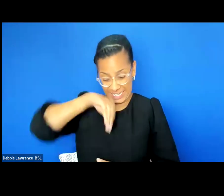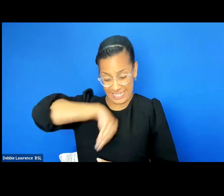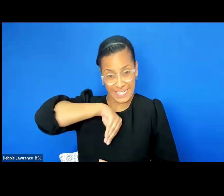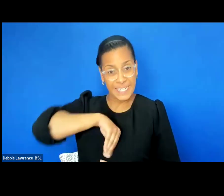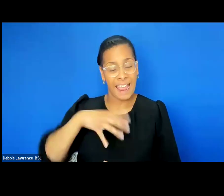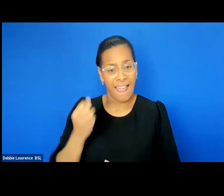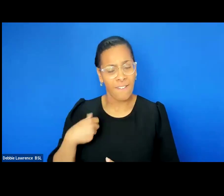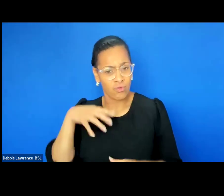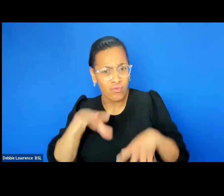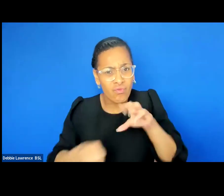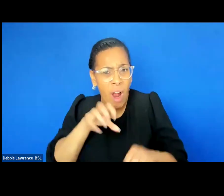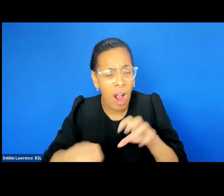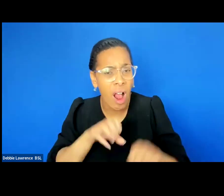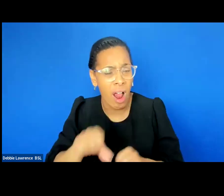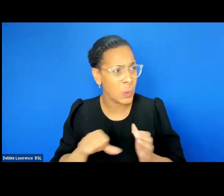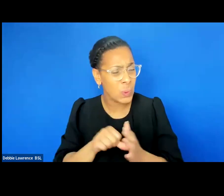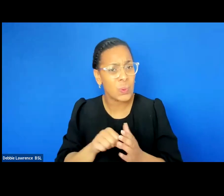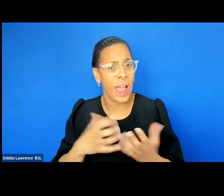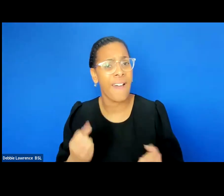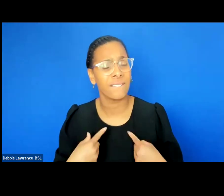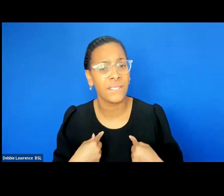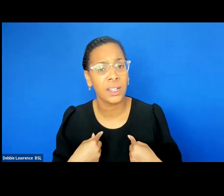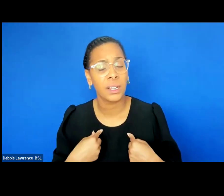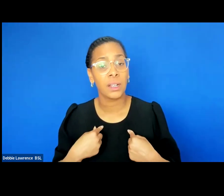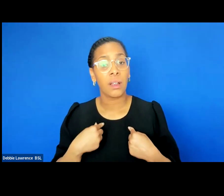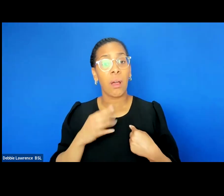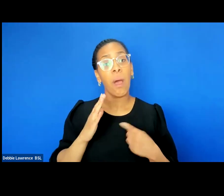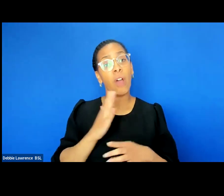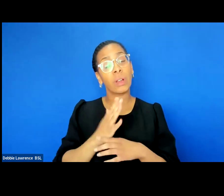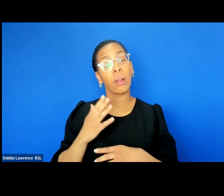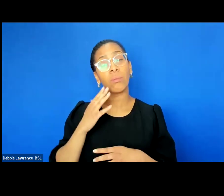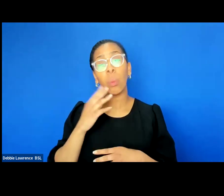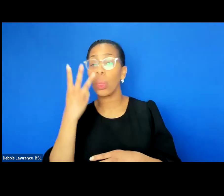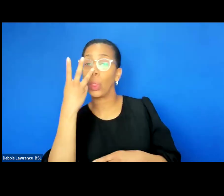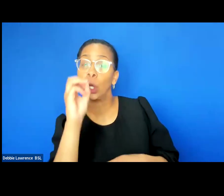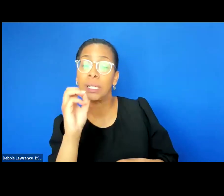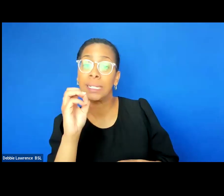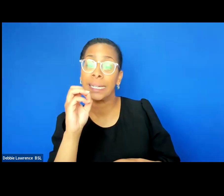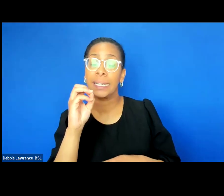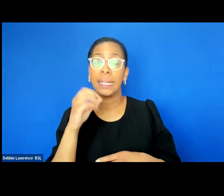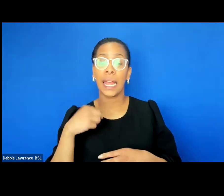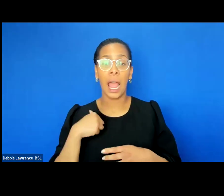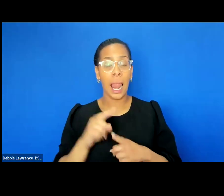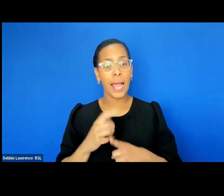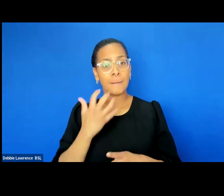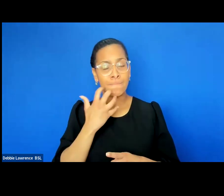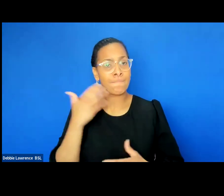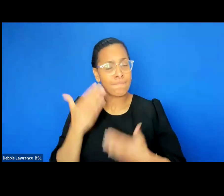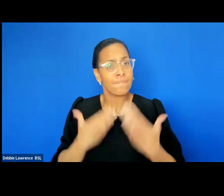And then at the age of 30, I had been limping for a few years, and at the age of 30 I was diagnosed with a very rare type